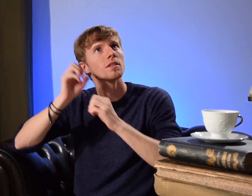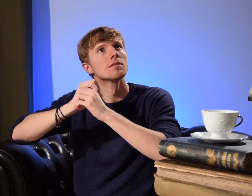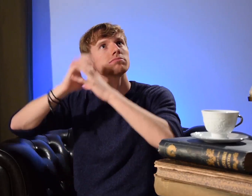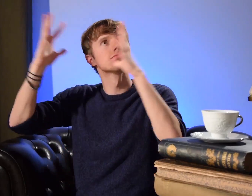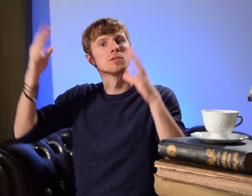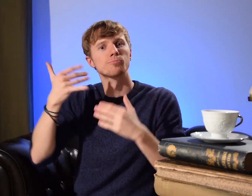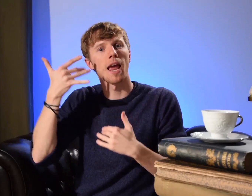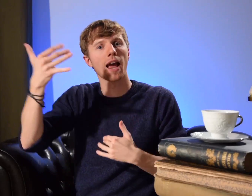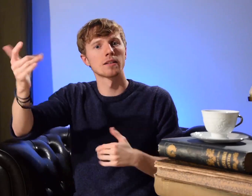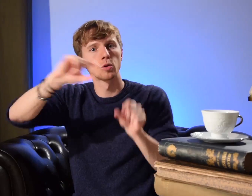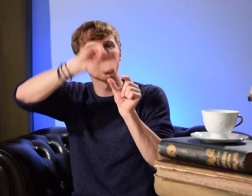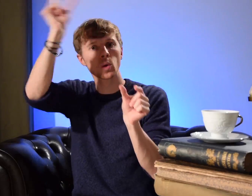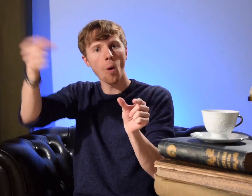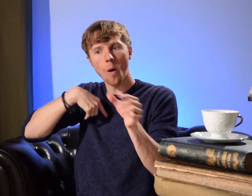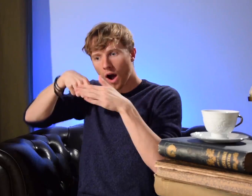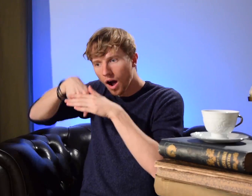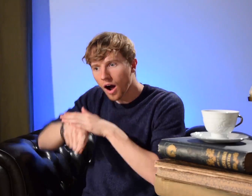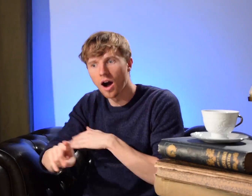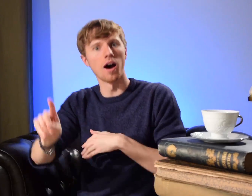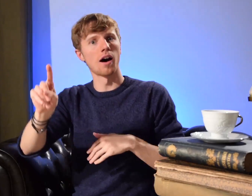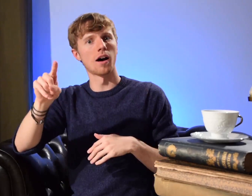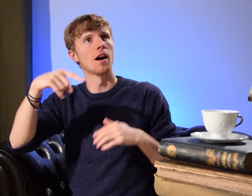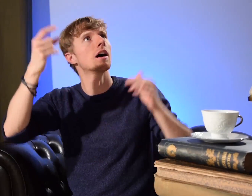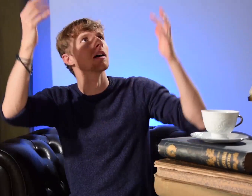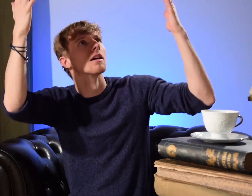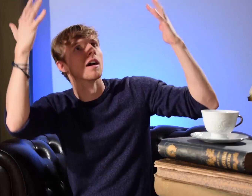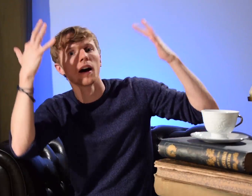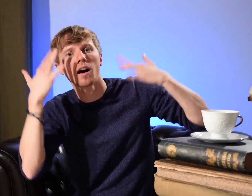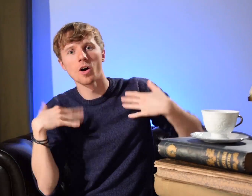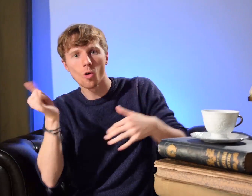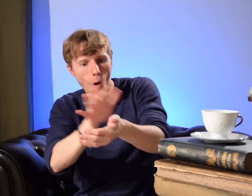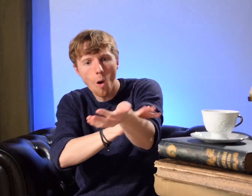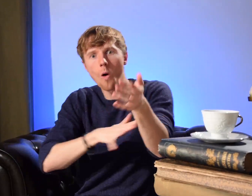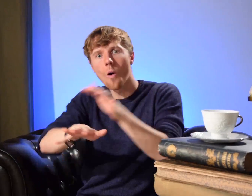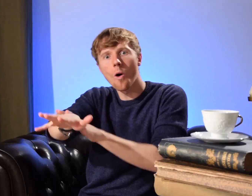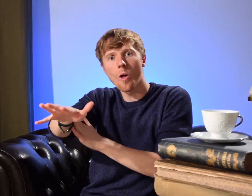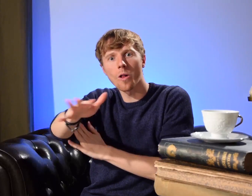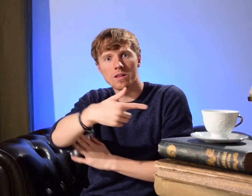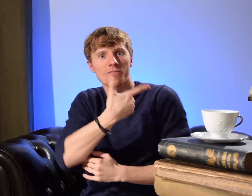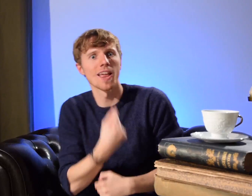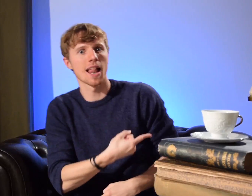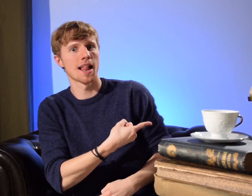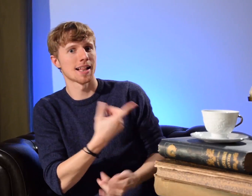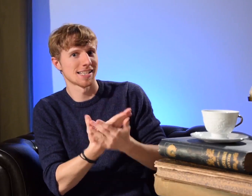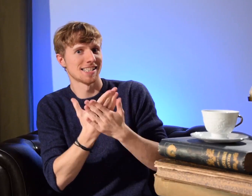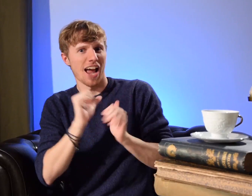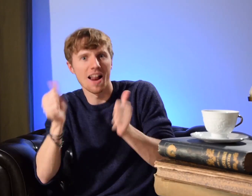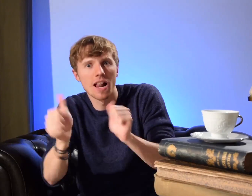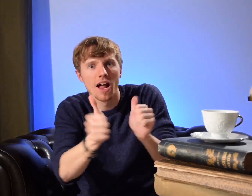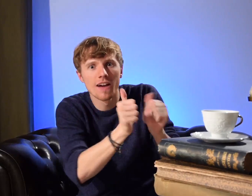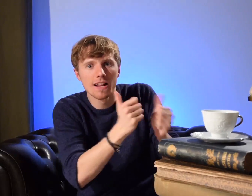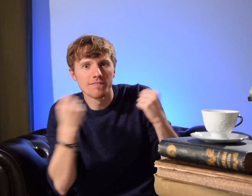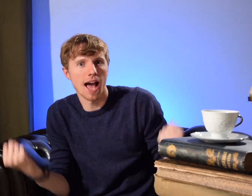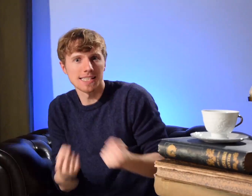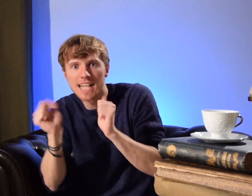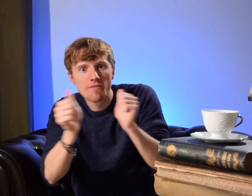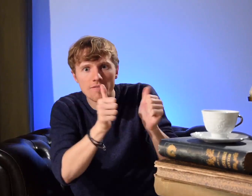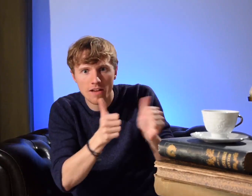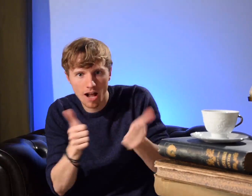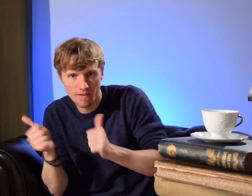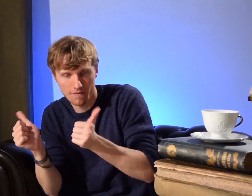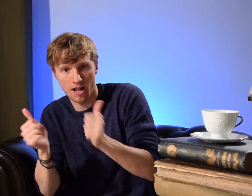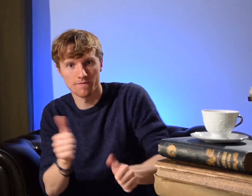because she thought of the gate and the gold.